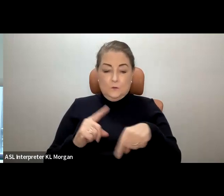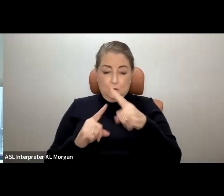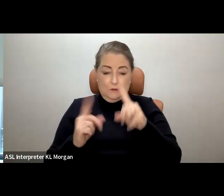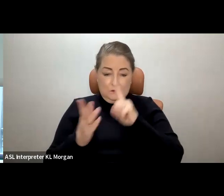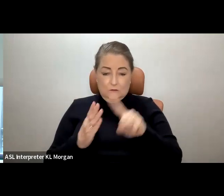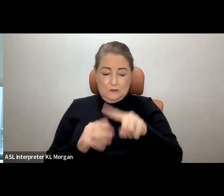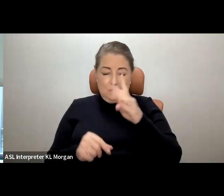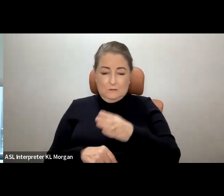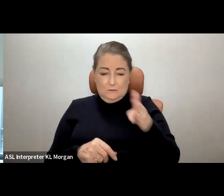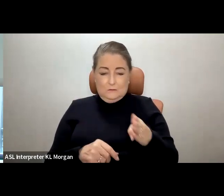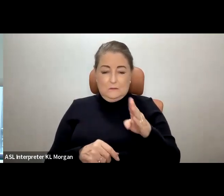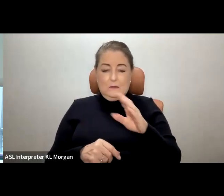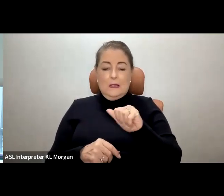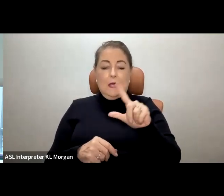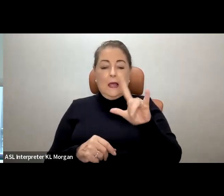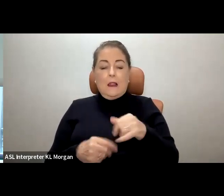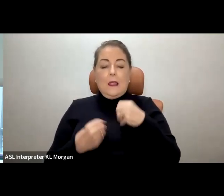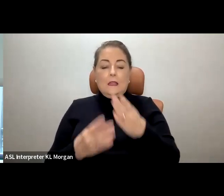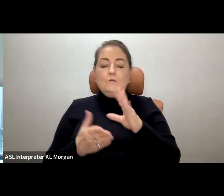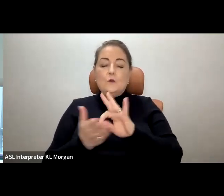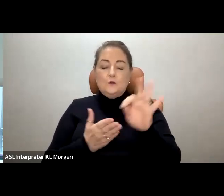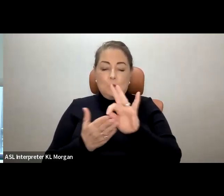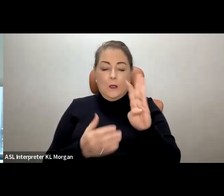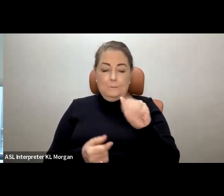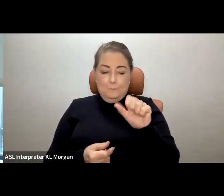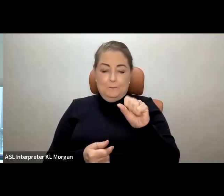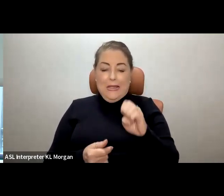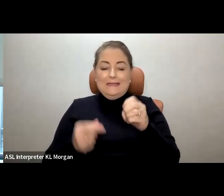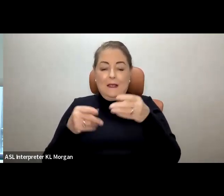will give you a scoring base, and just allowing you to fix the